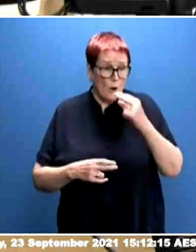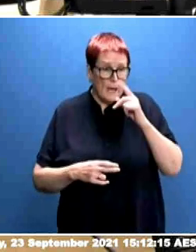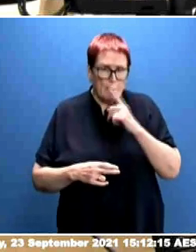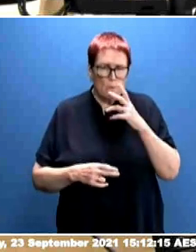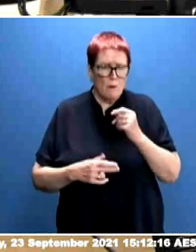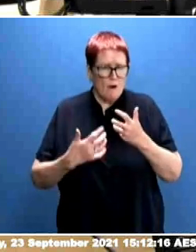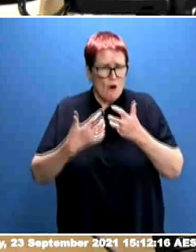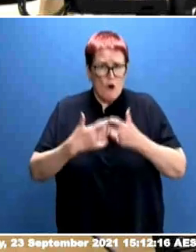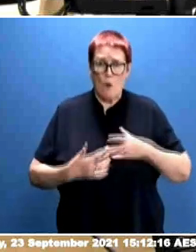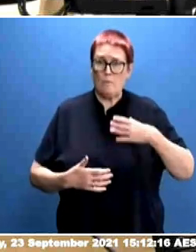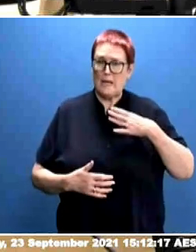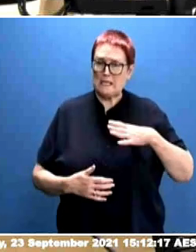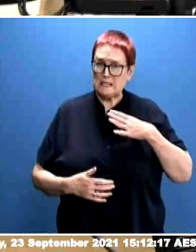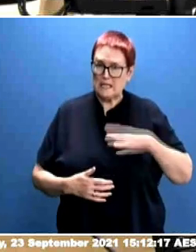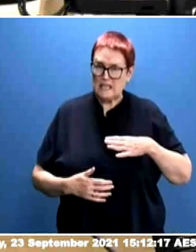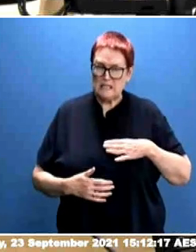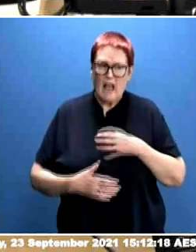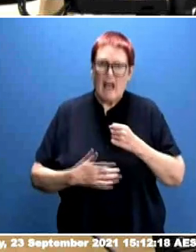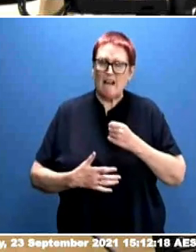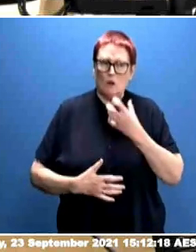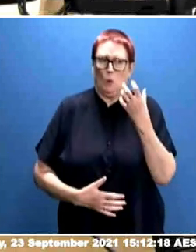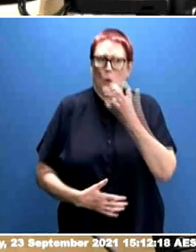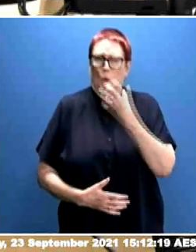pattern of extremely aggressive, violent, or high risk behaviour which presents a